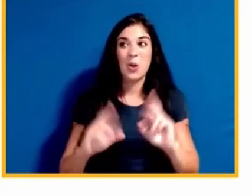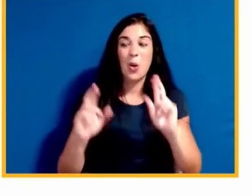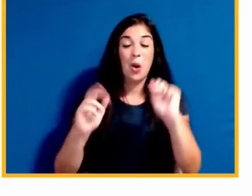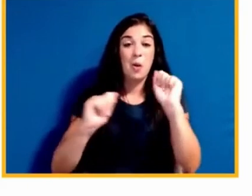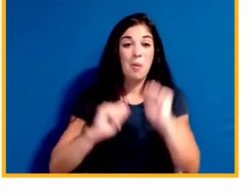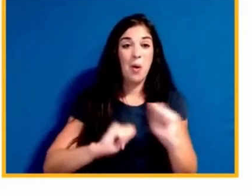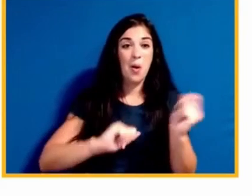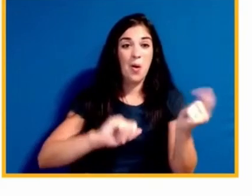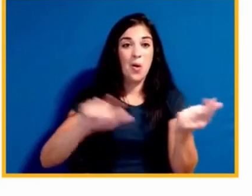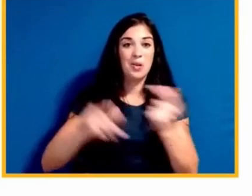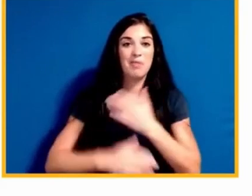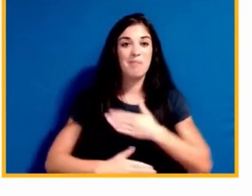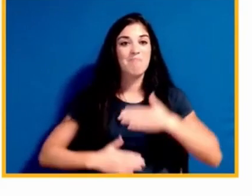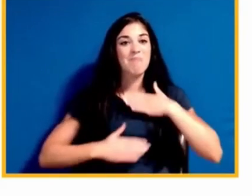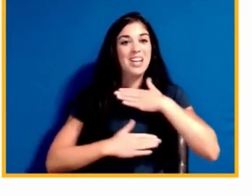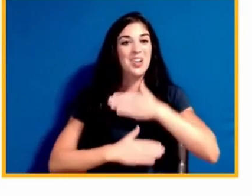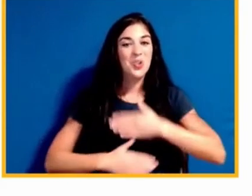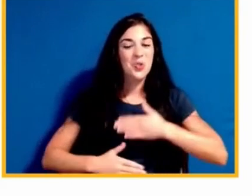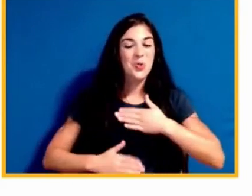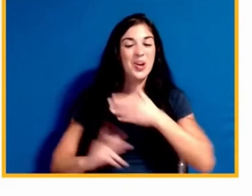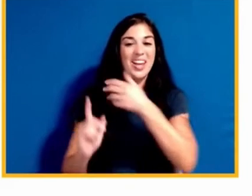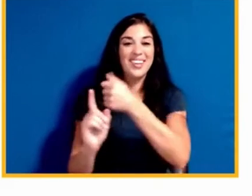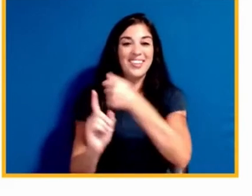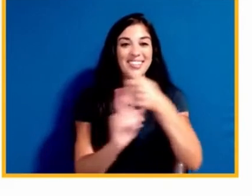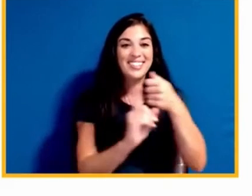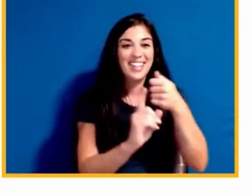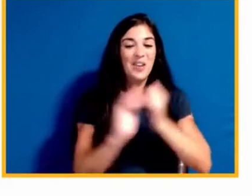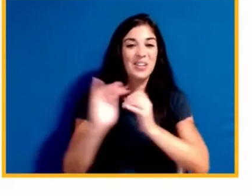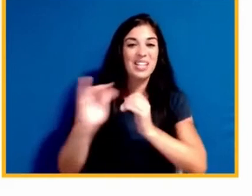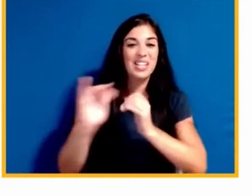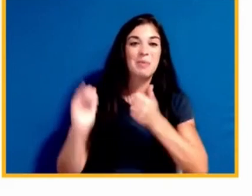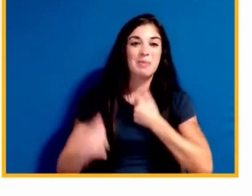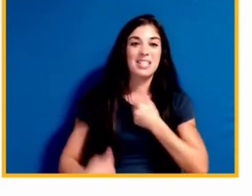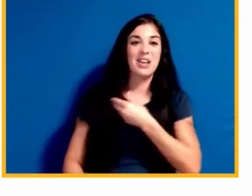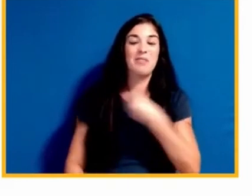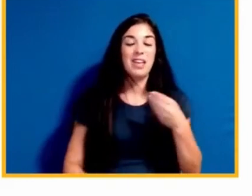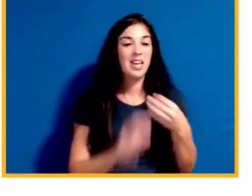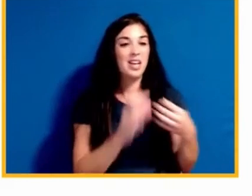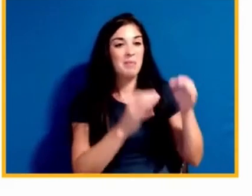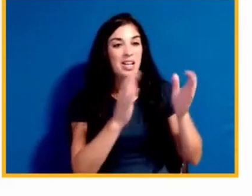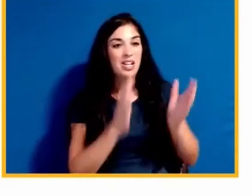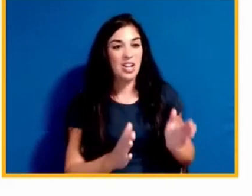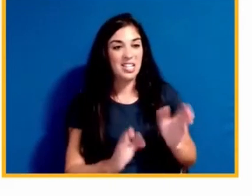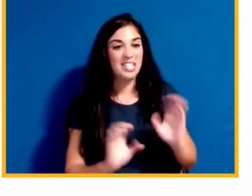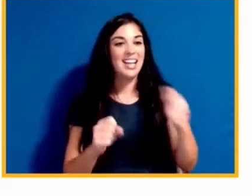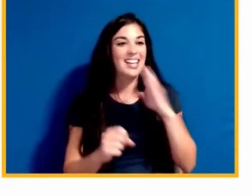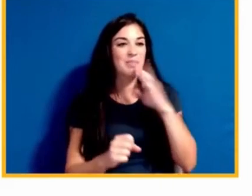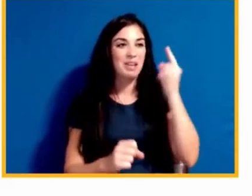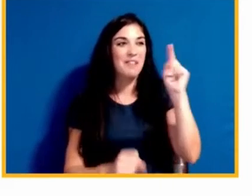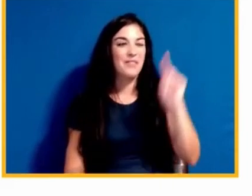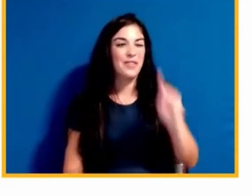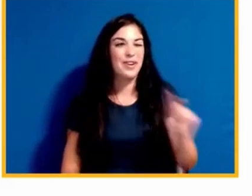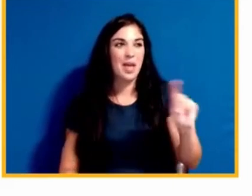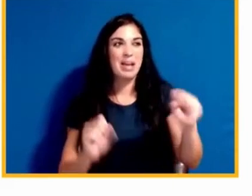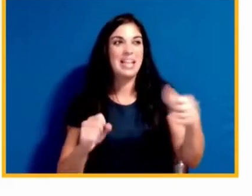has been enjoying themselves as much as myself and my fellow judges have been. I can speak for my judges safely when I could say,